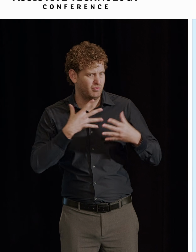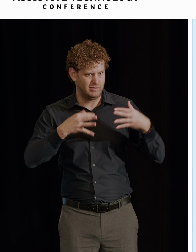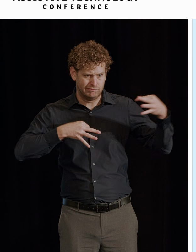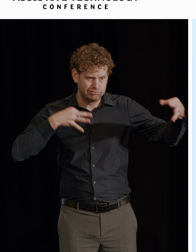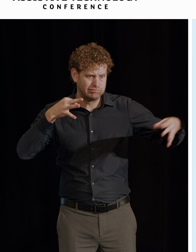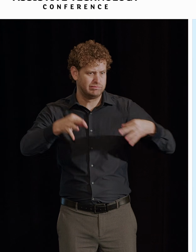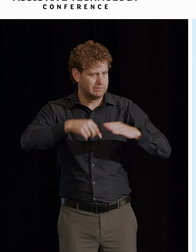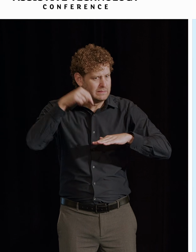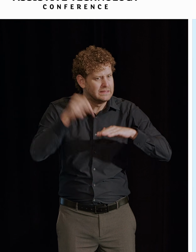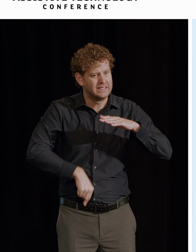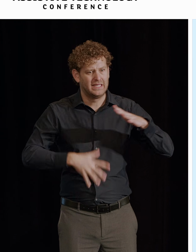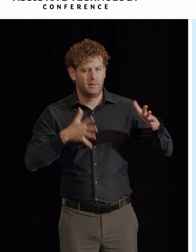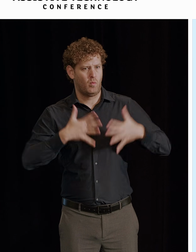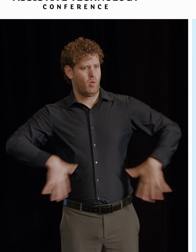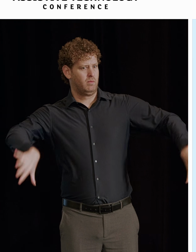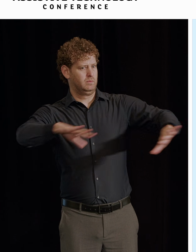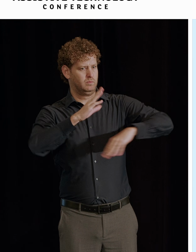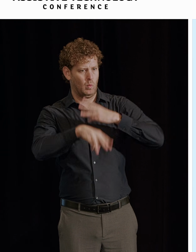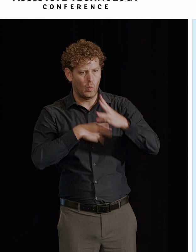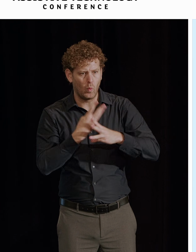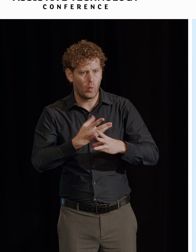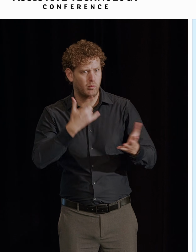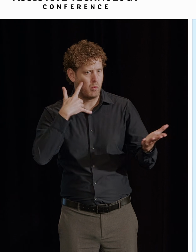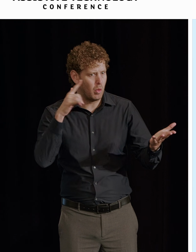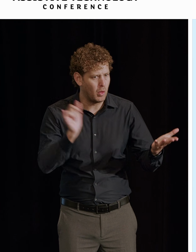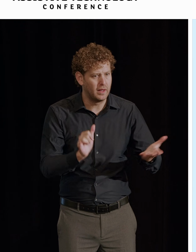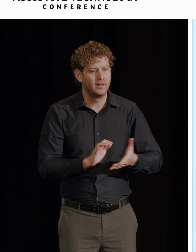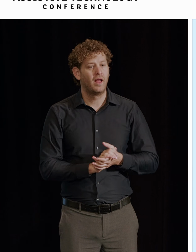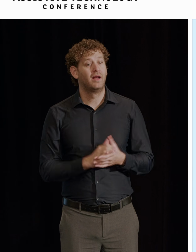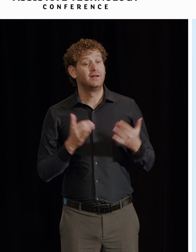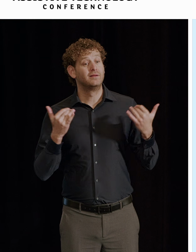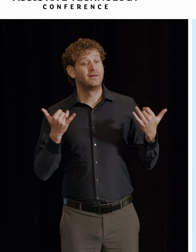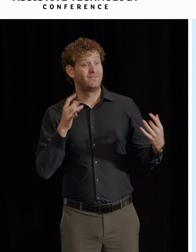And so like I said earlier, the feedback has been overwhelmingly positive,